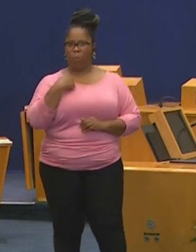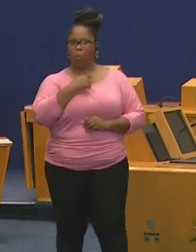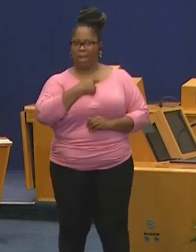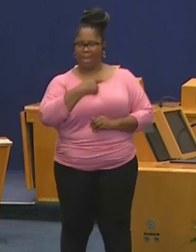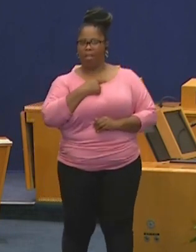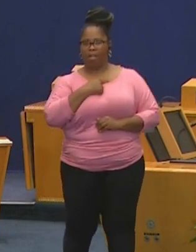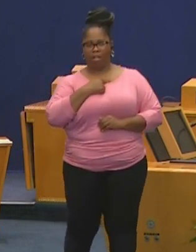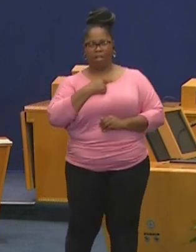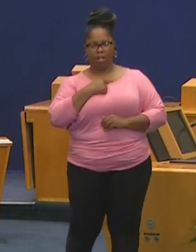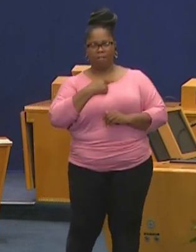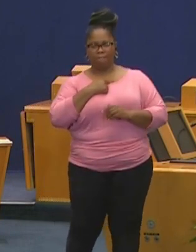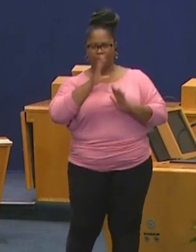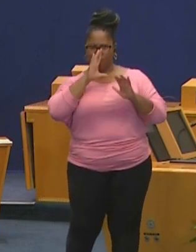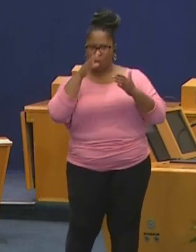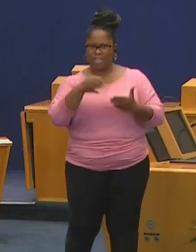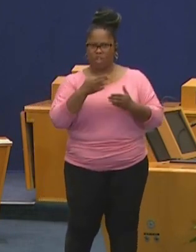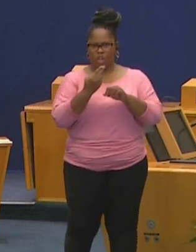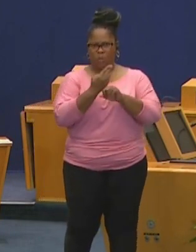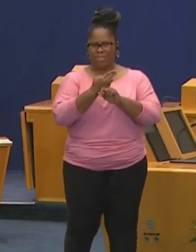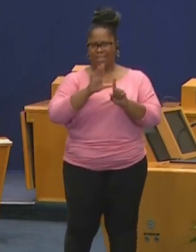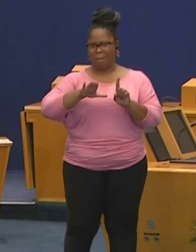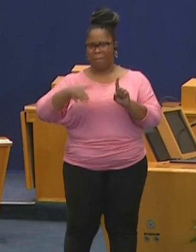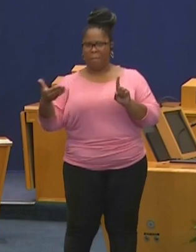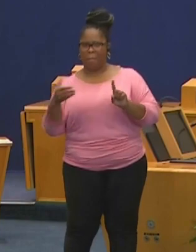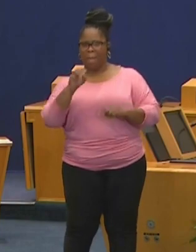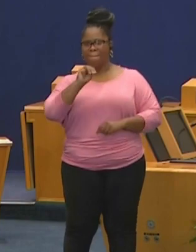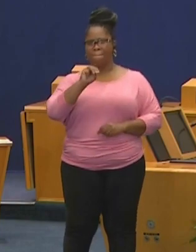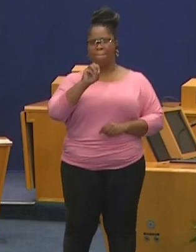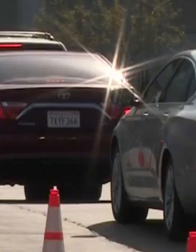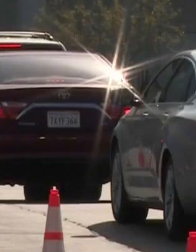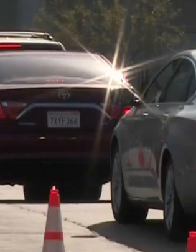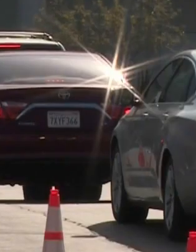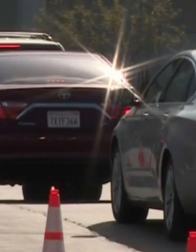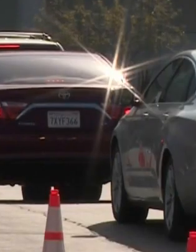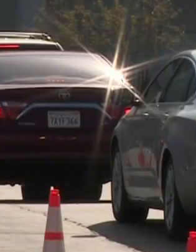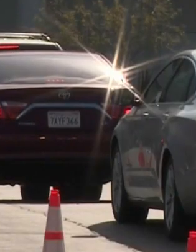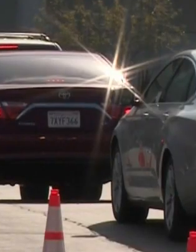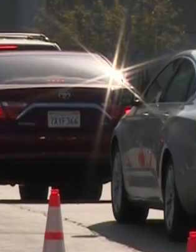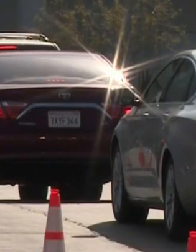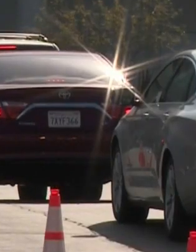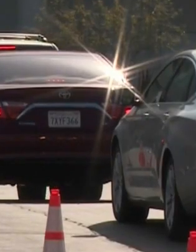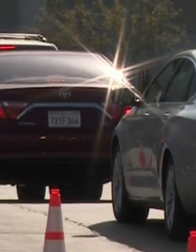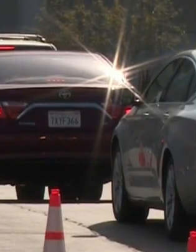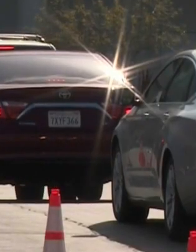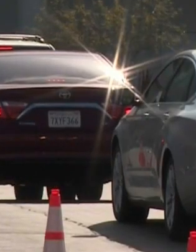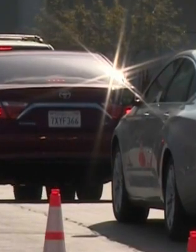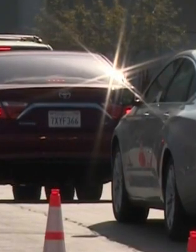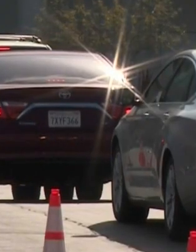ALL SAY THAT'S ONE OF THE REASONS WE ARE VERY FOCUSED ON MAKING SURE WE ARE ACCUSING OUR